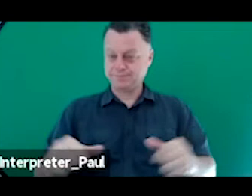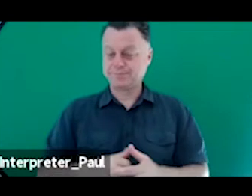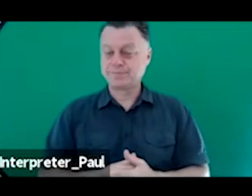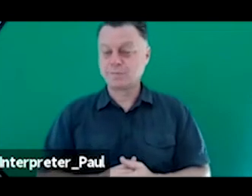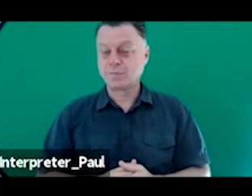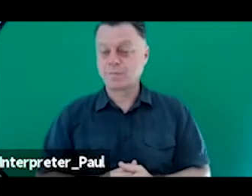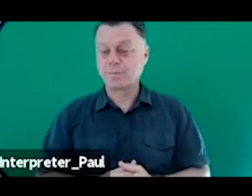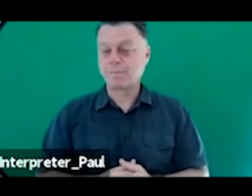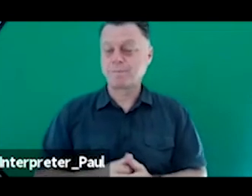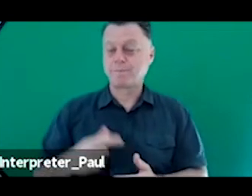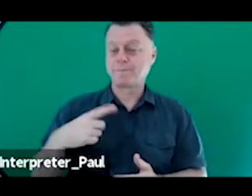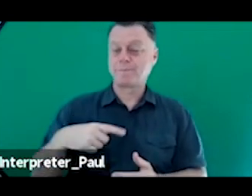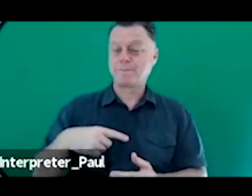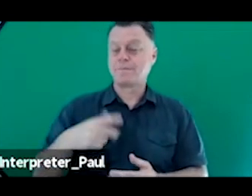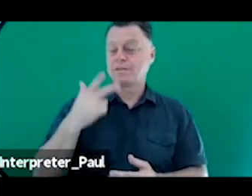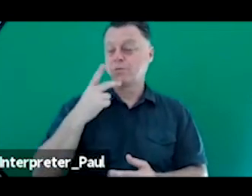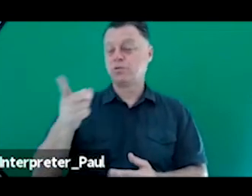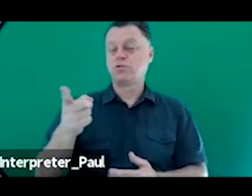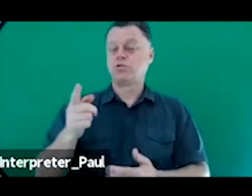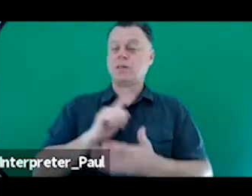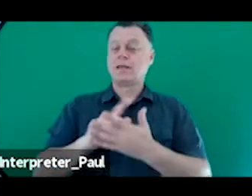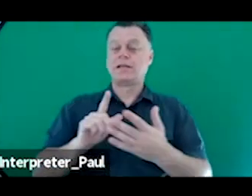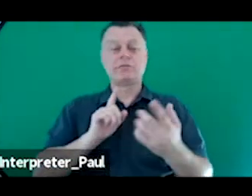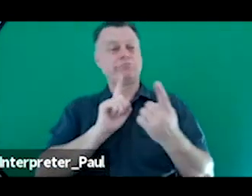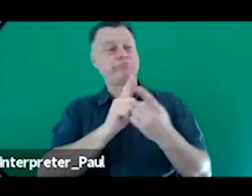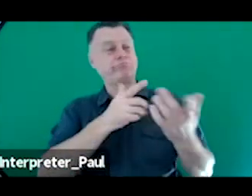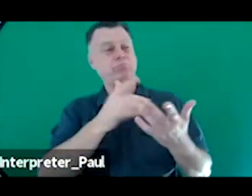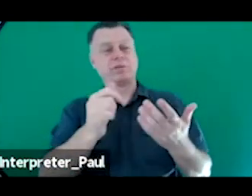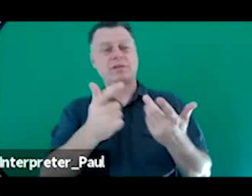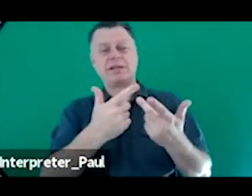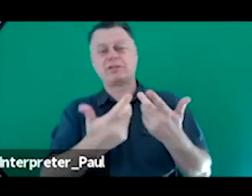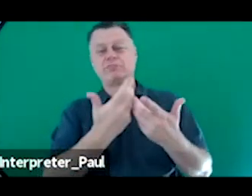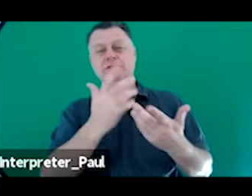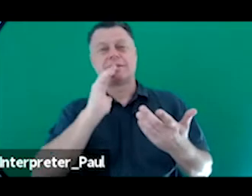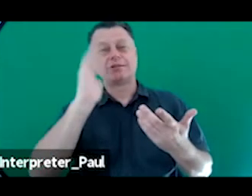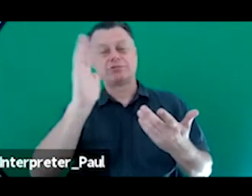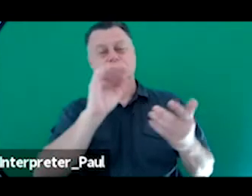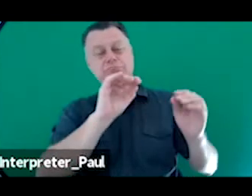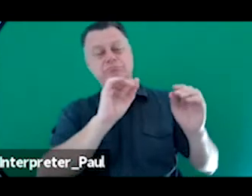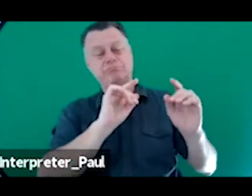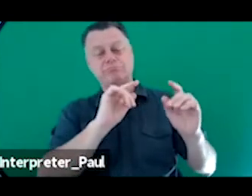you are having conversations with your instructor colleagues, your support staff colleagues and,